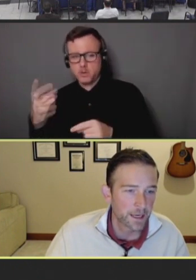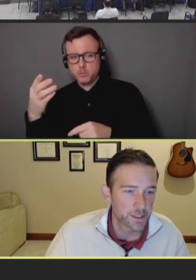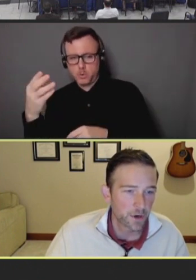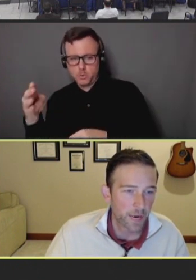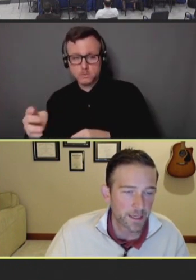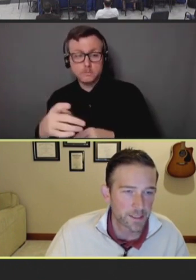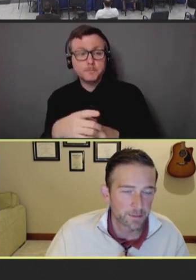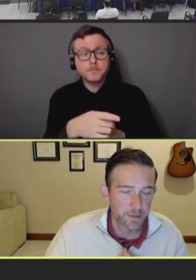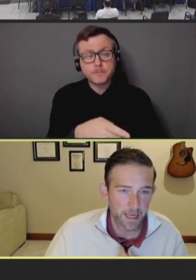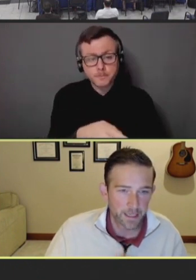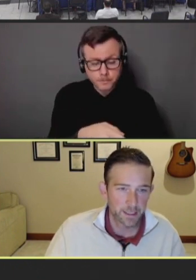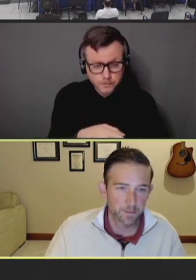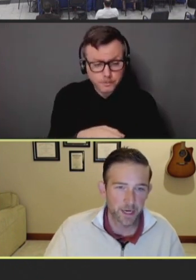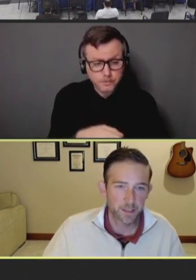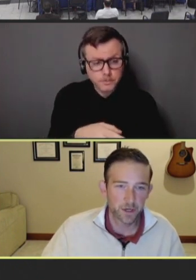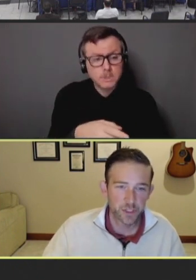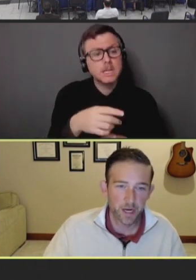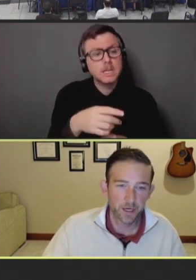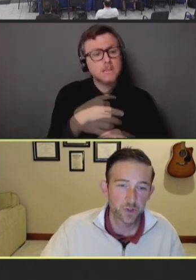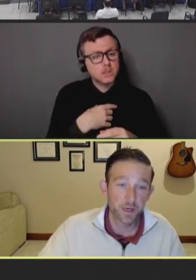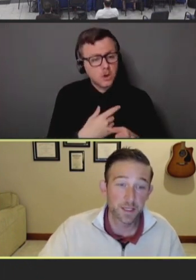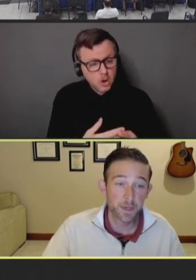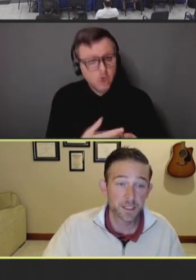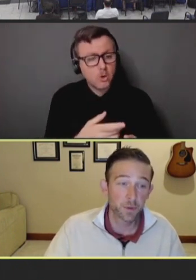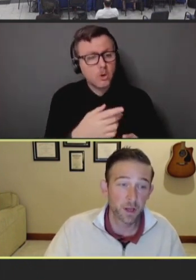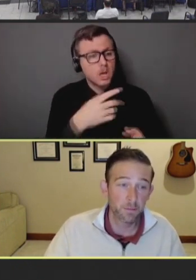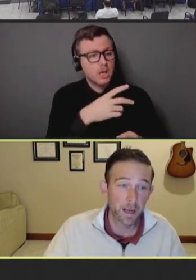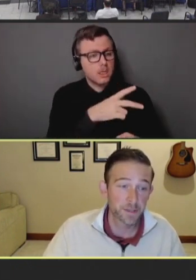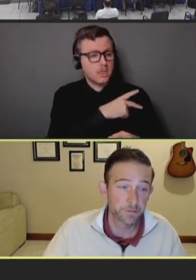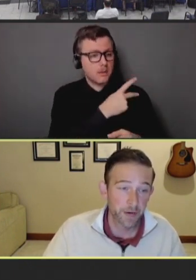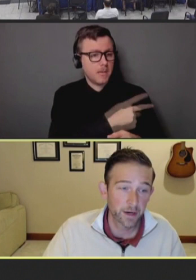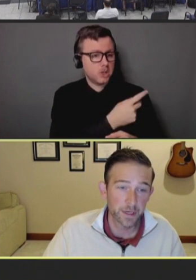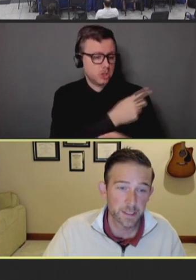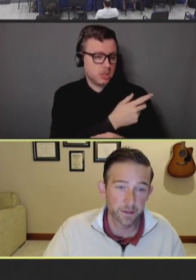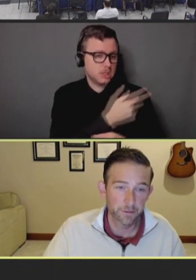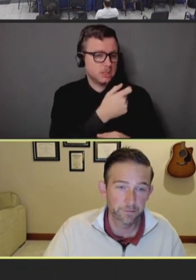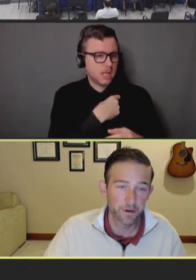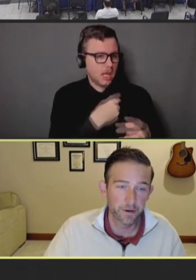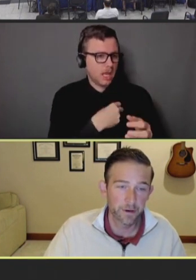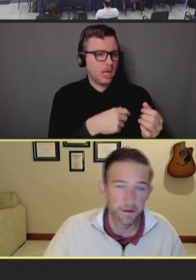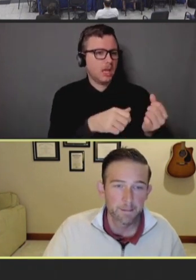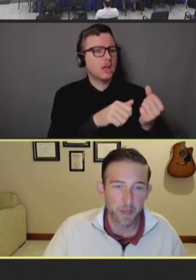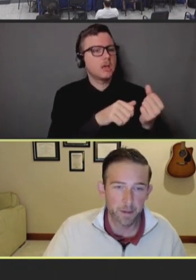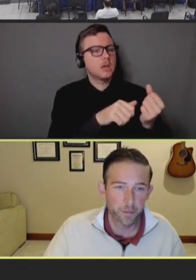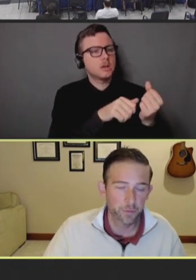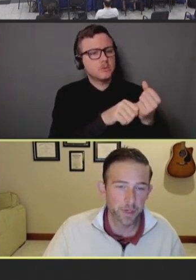And so, as subjects are shedding transmissible amounts of virus in the first maybe three